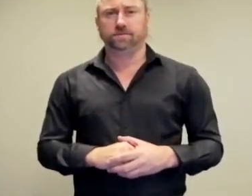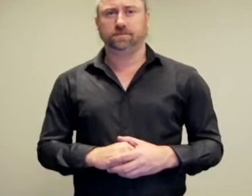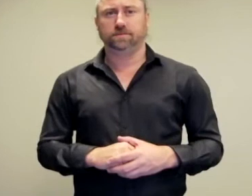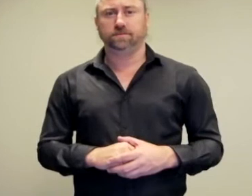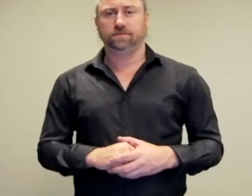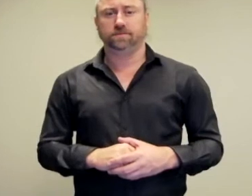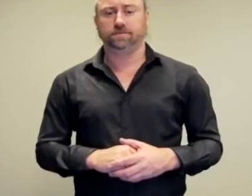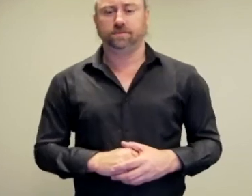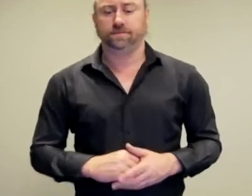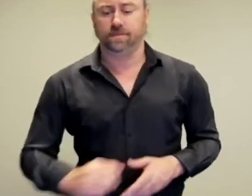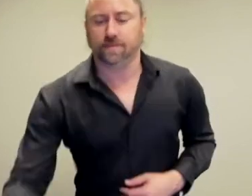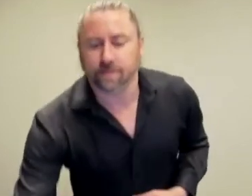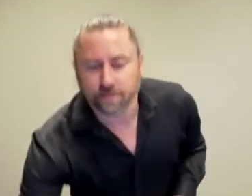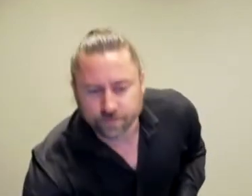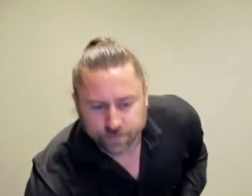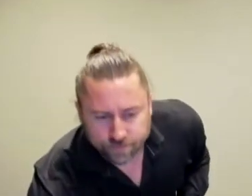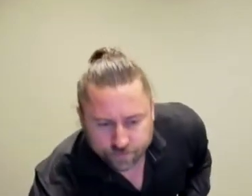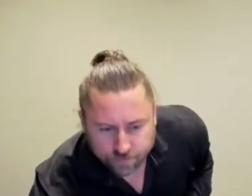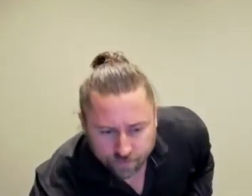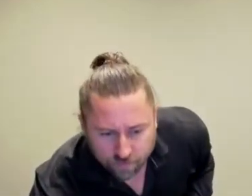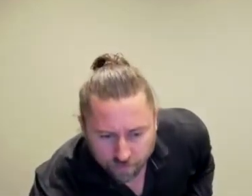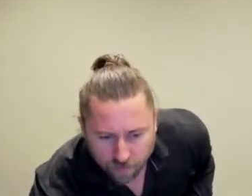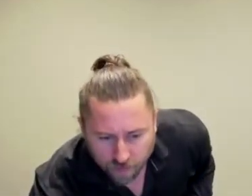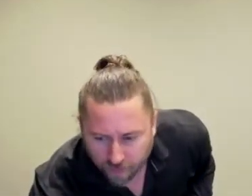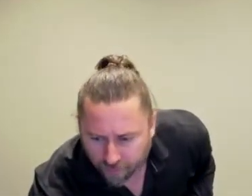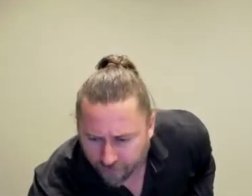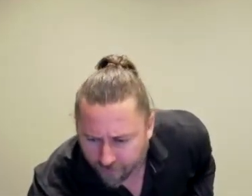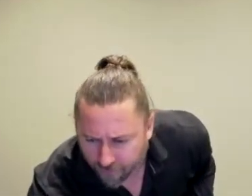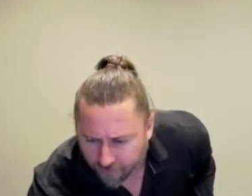Okay thank you Sarah Toohey. Okay